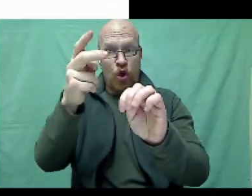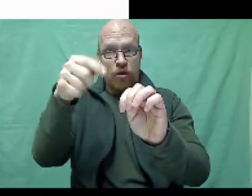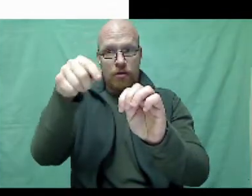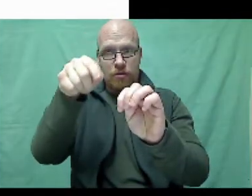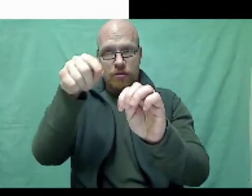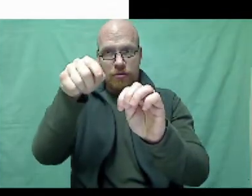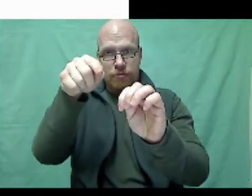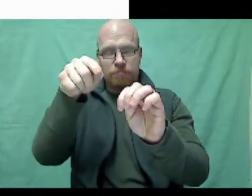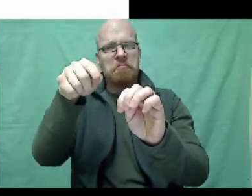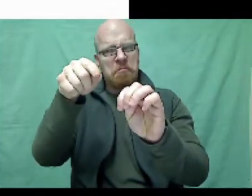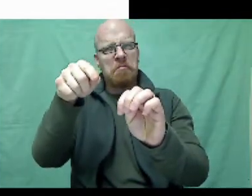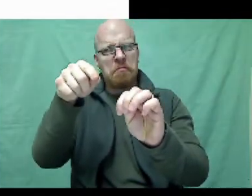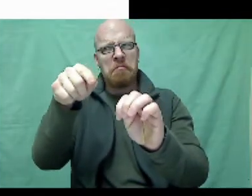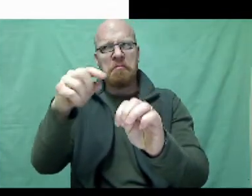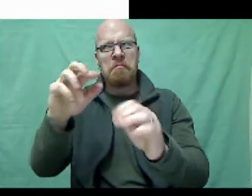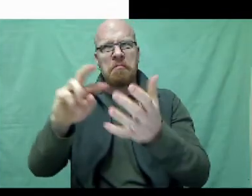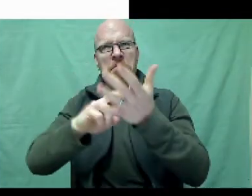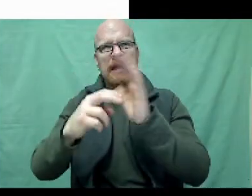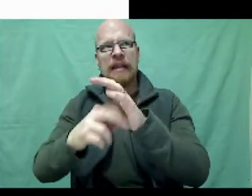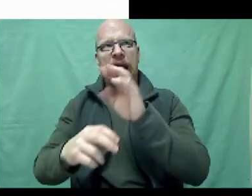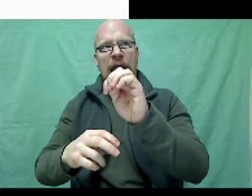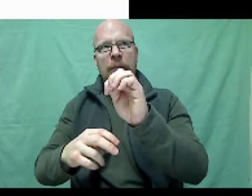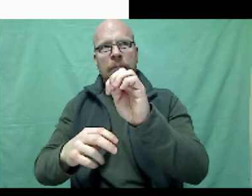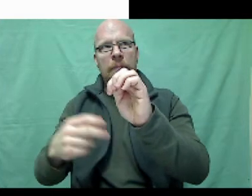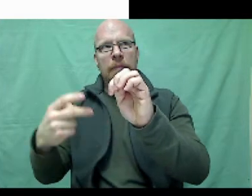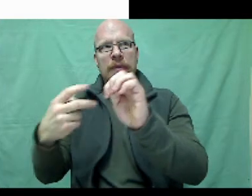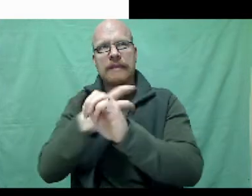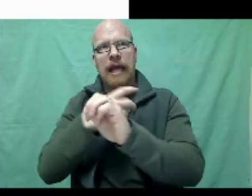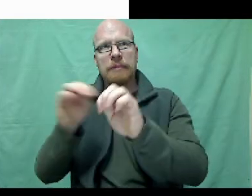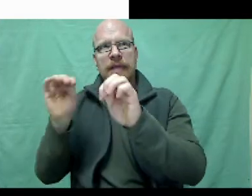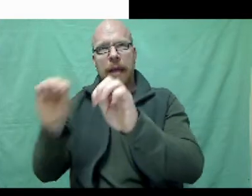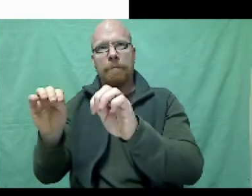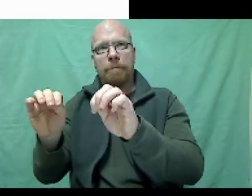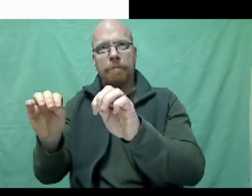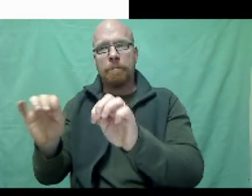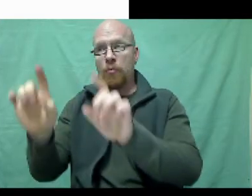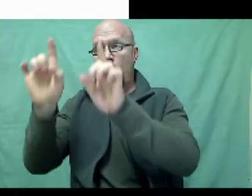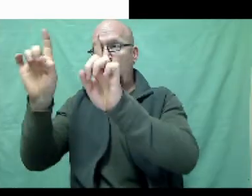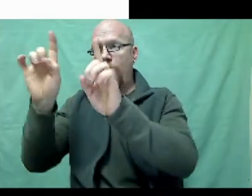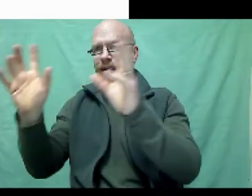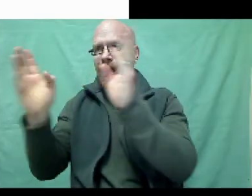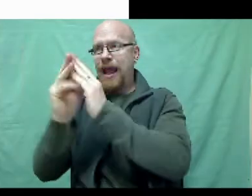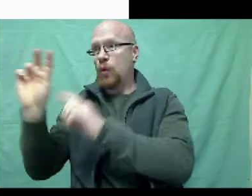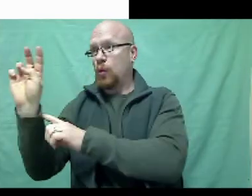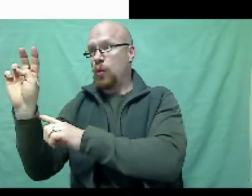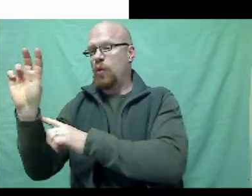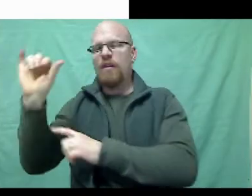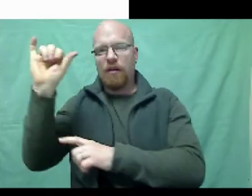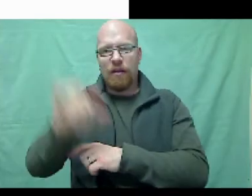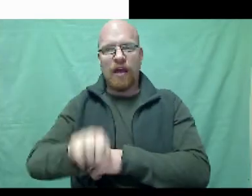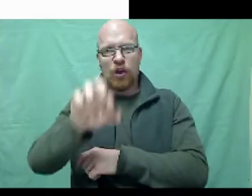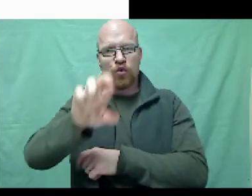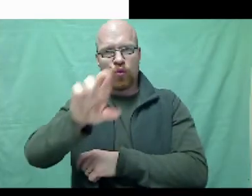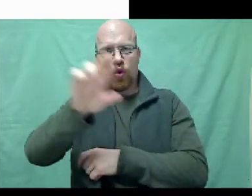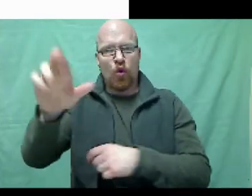you can divide the power in half. It's M times M to the first. You add them because M-squared. So M-squared has a square root.